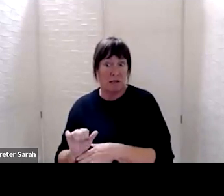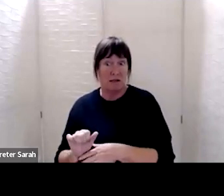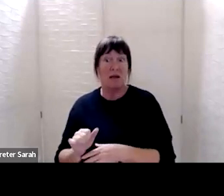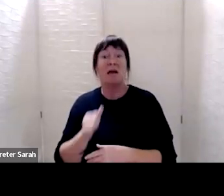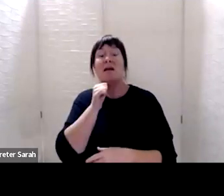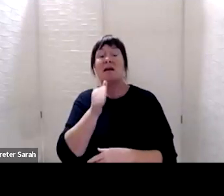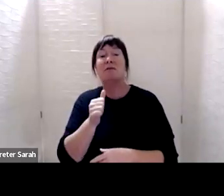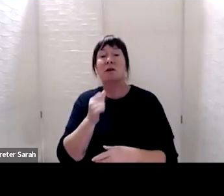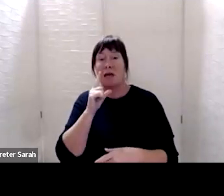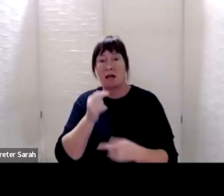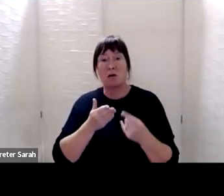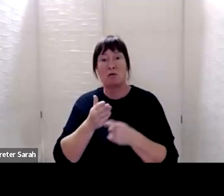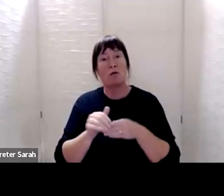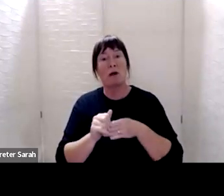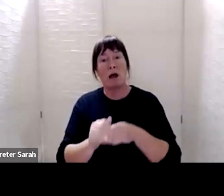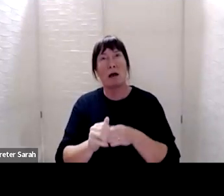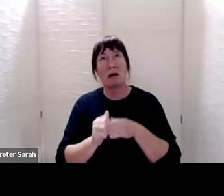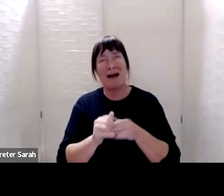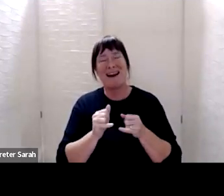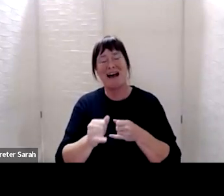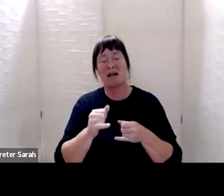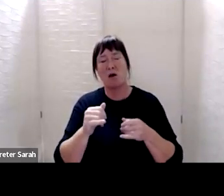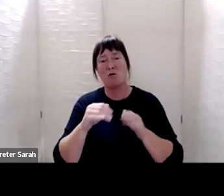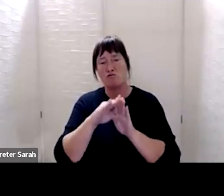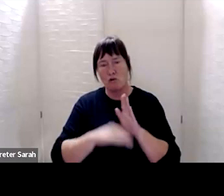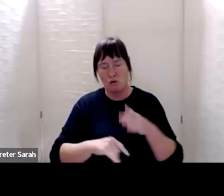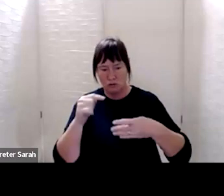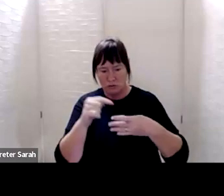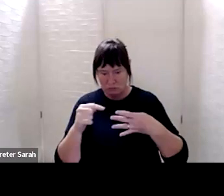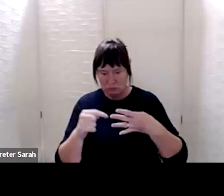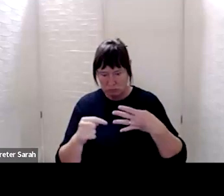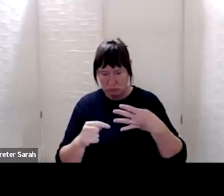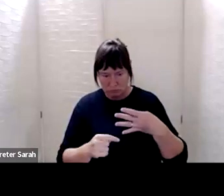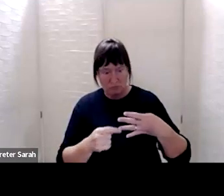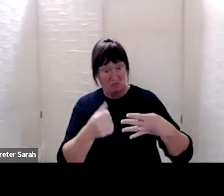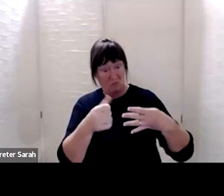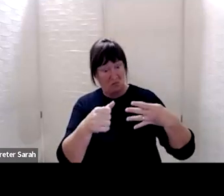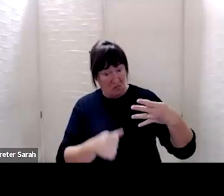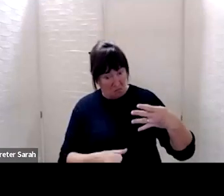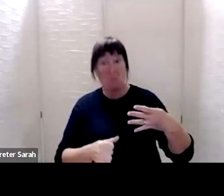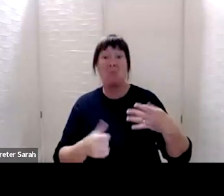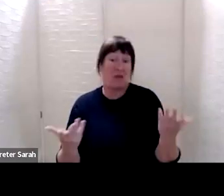that are in the guidelines as you go getting that funding drawn down for that purchase.